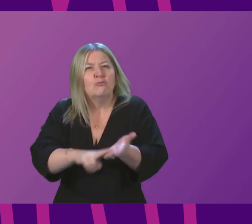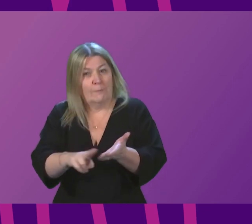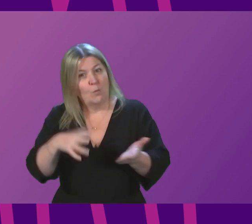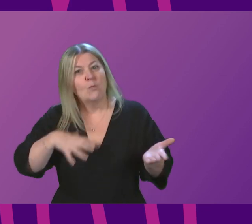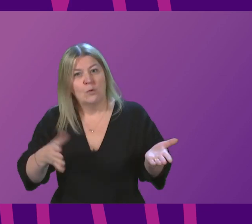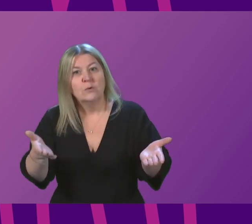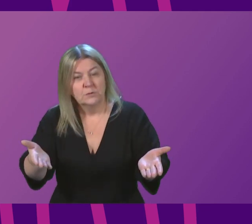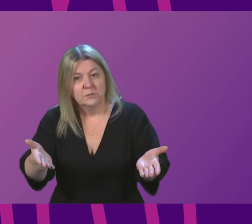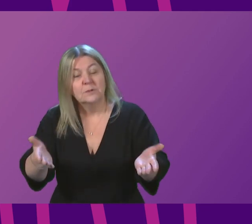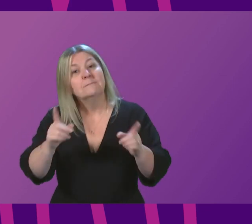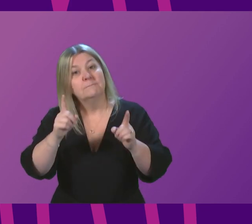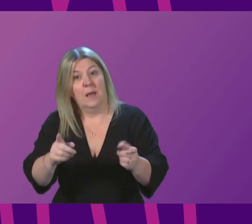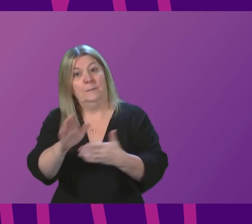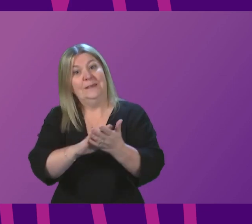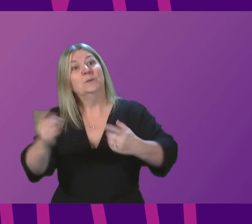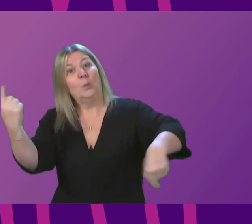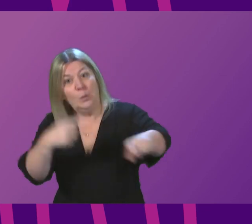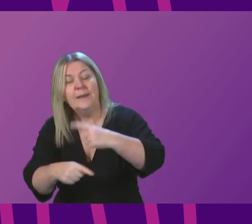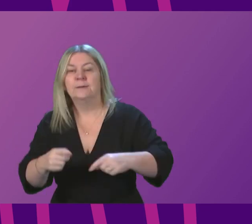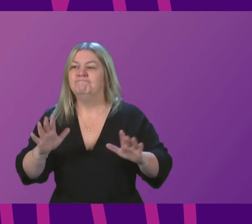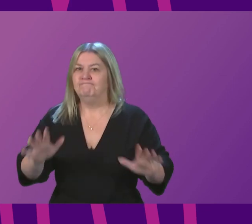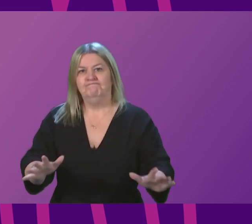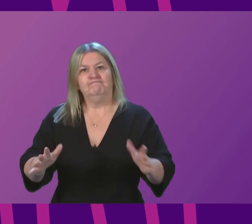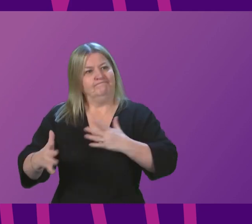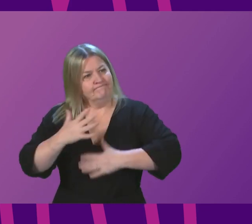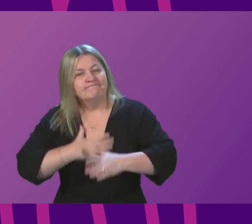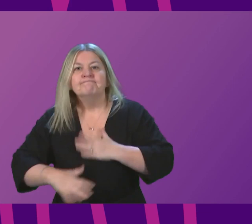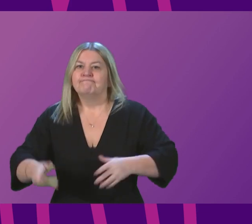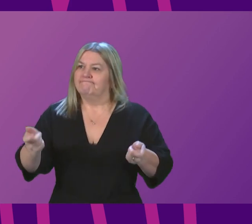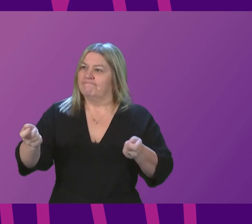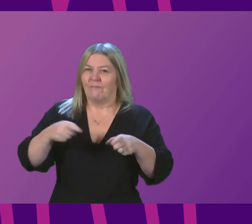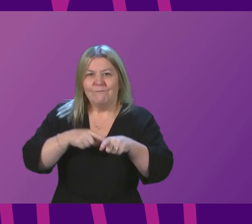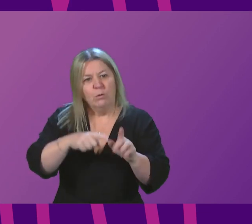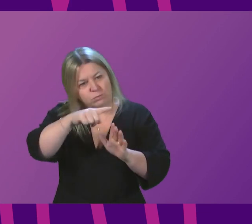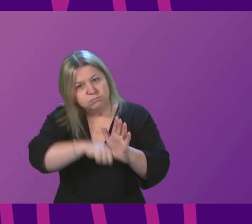to take the responsible action to get Covid under control so that we can get our NHS fully